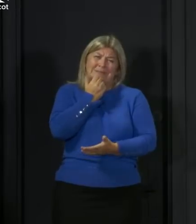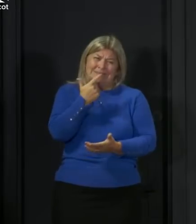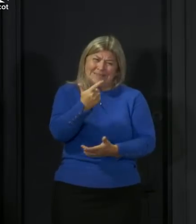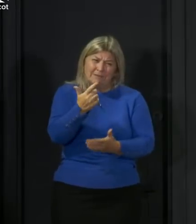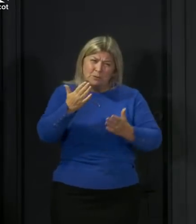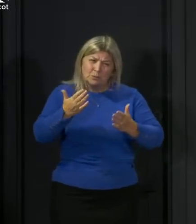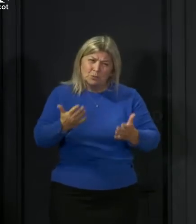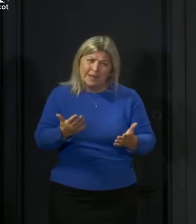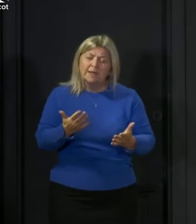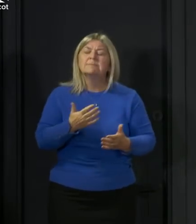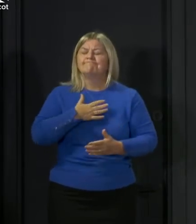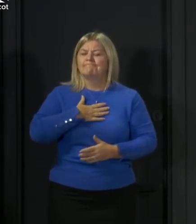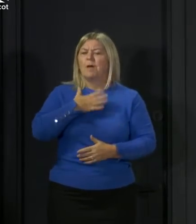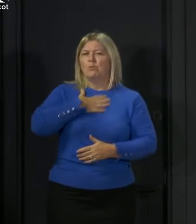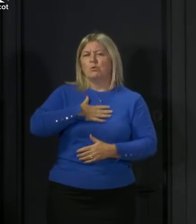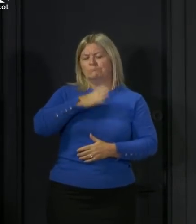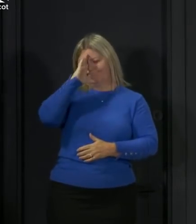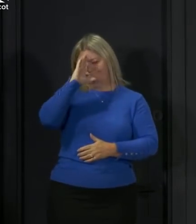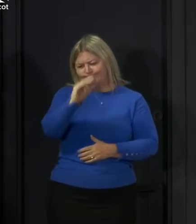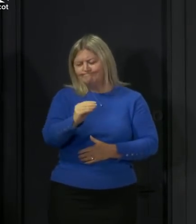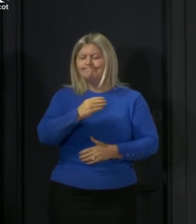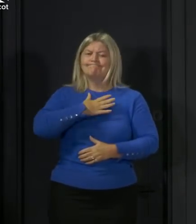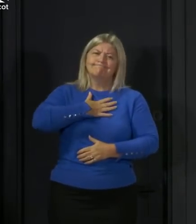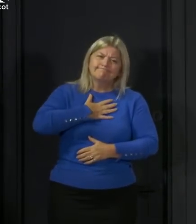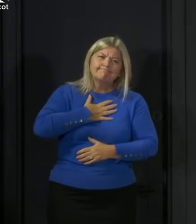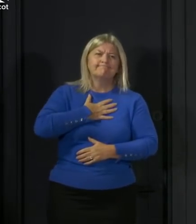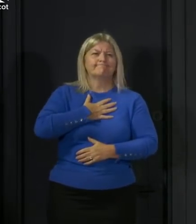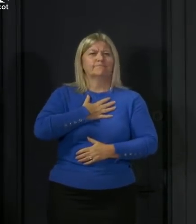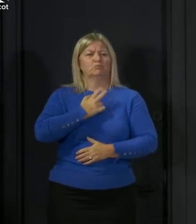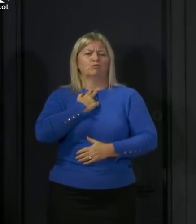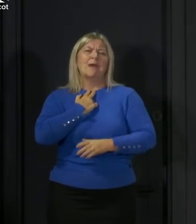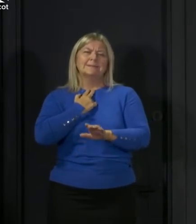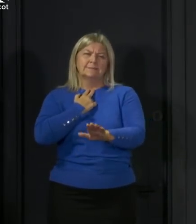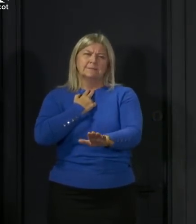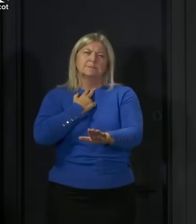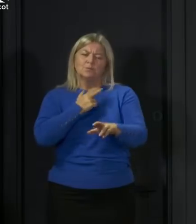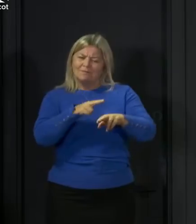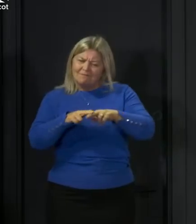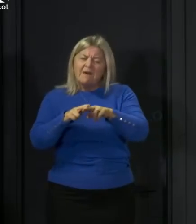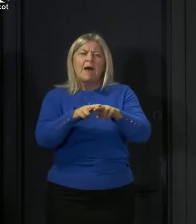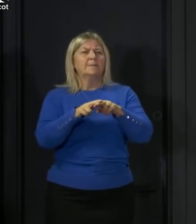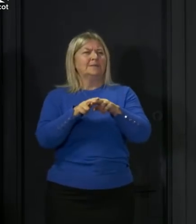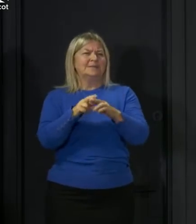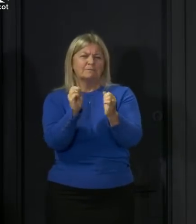particularly emphasise this, and send my deepest condolences to everyone who has lost a loved one.